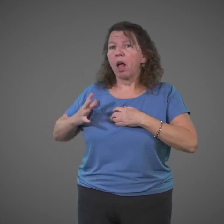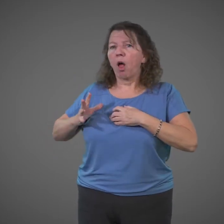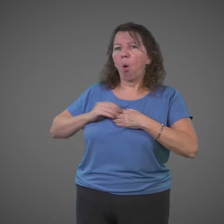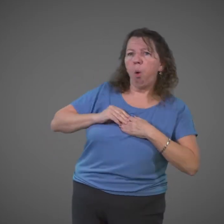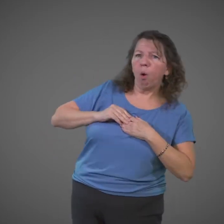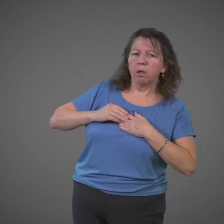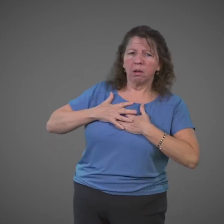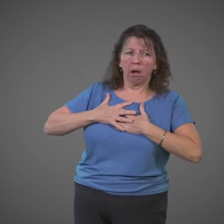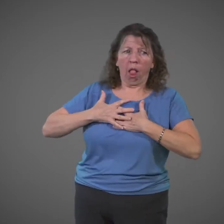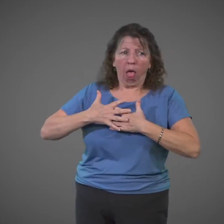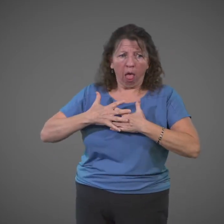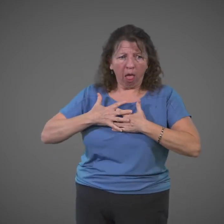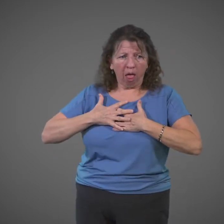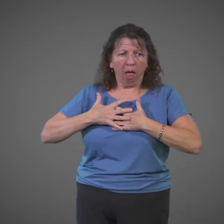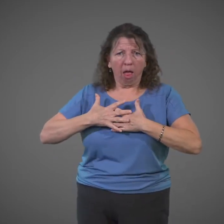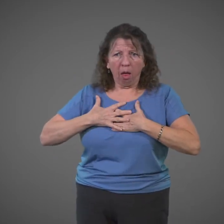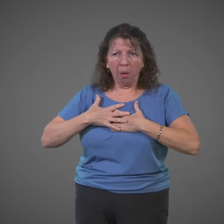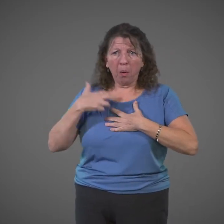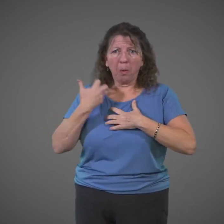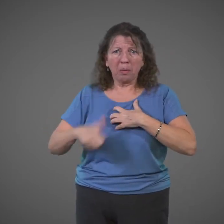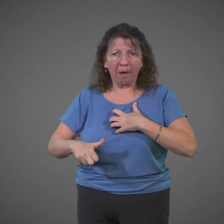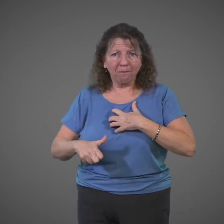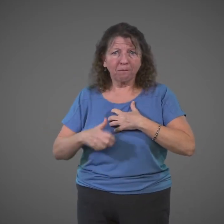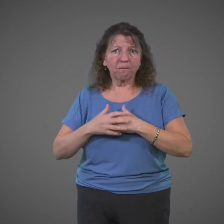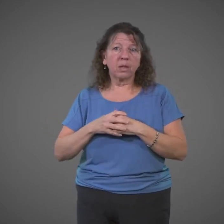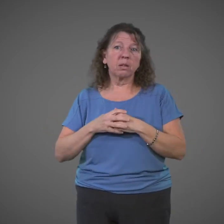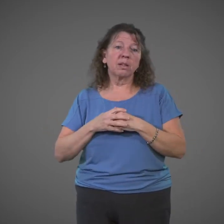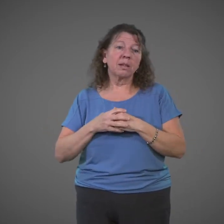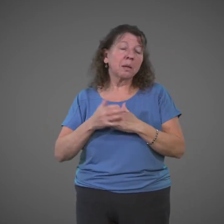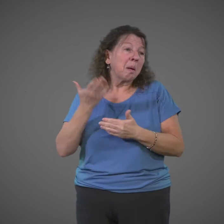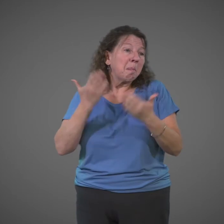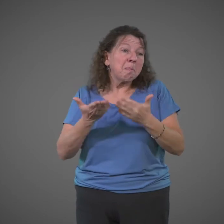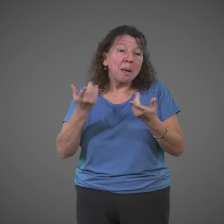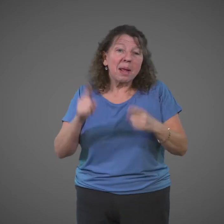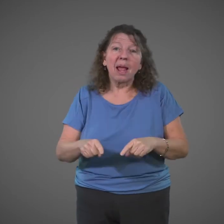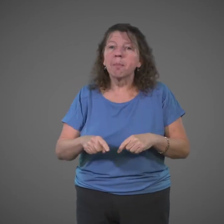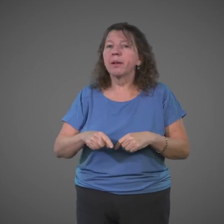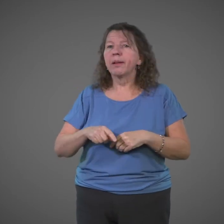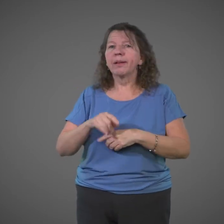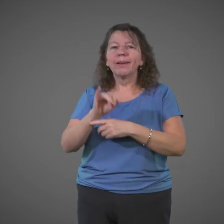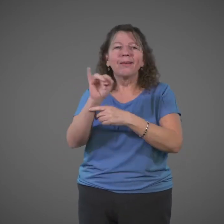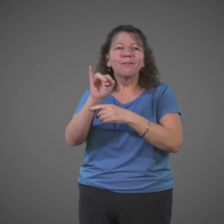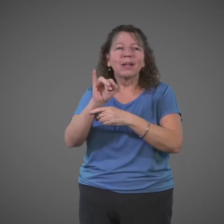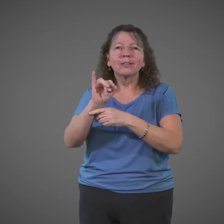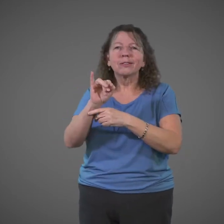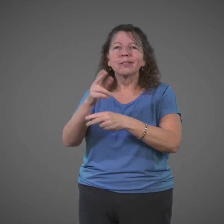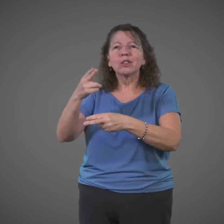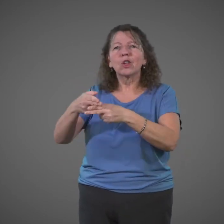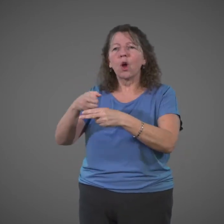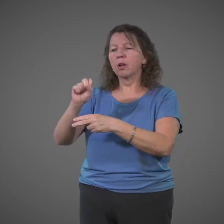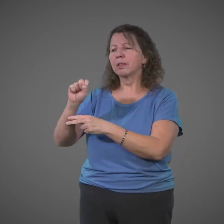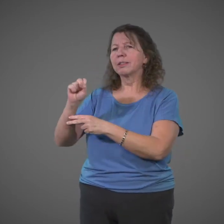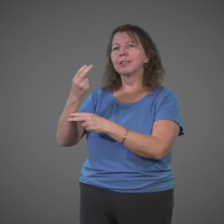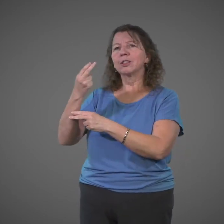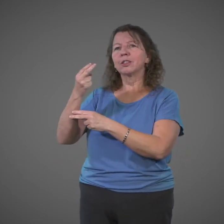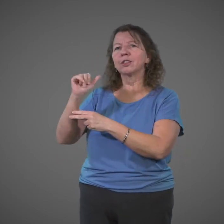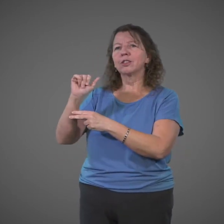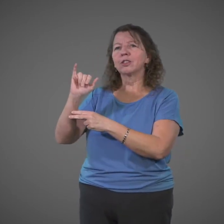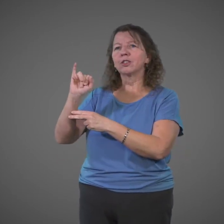One of your lungs may have collapsed, which would make breathing very difficult. You may contract an illness called shingles: